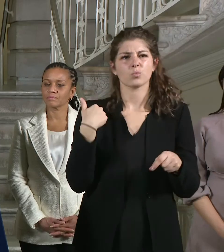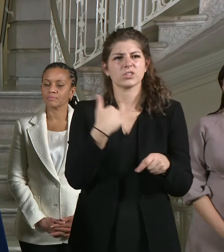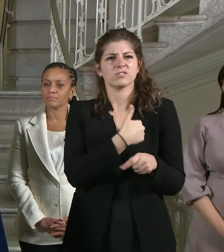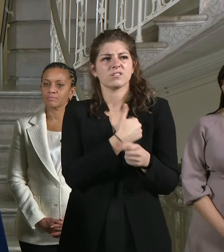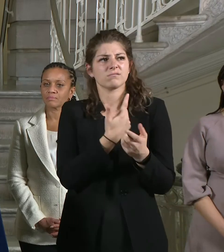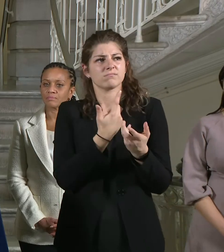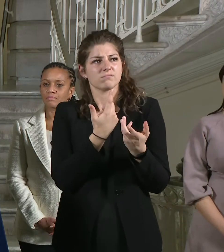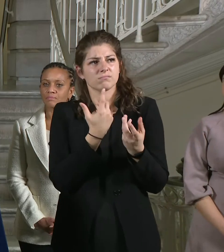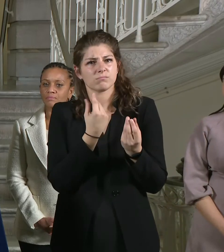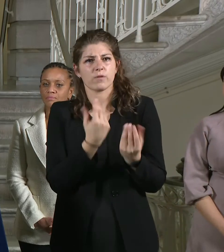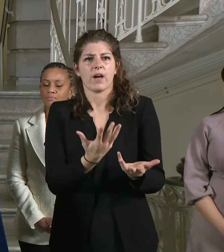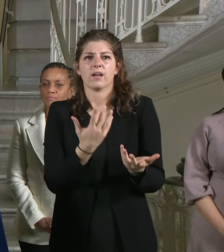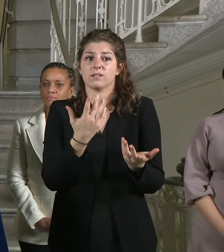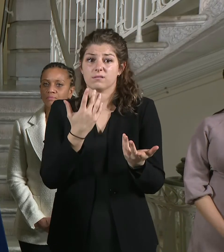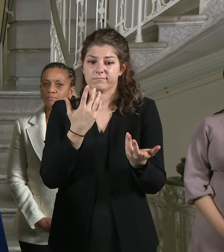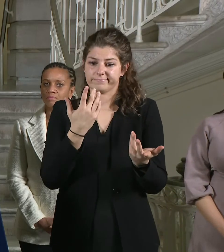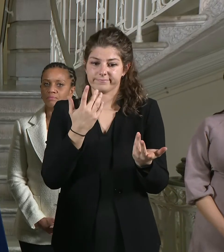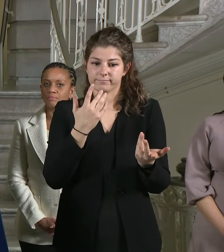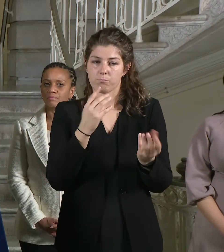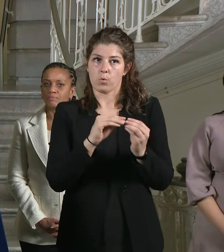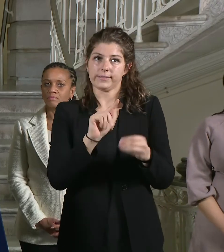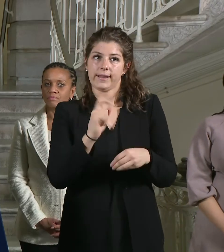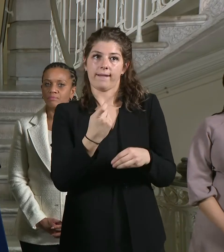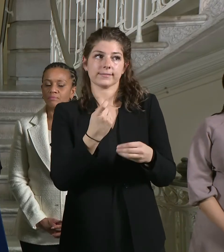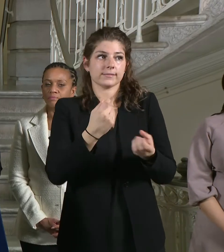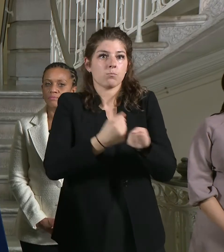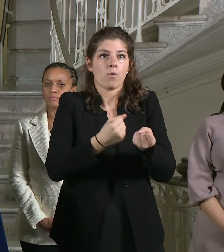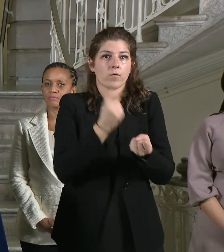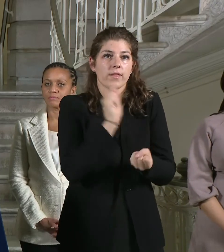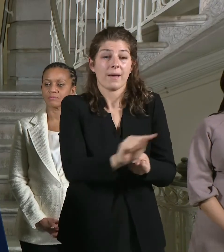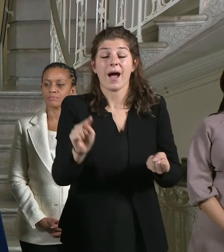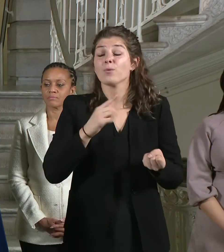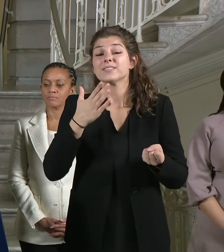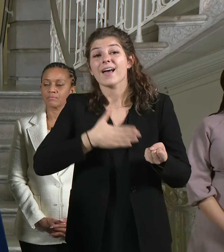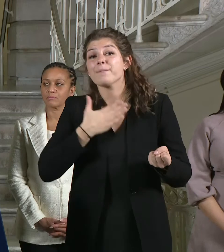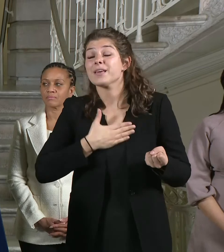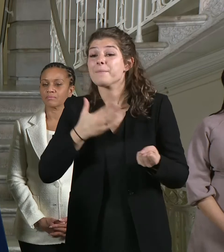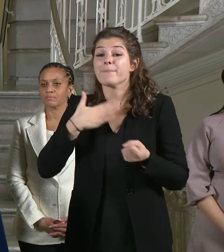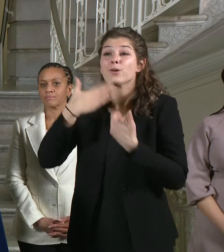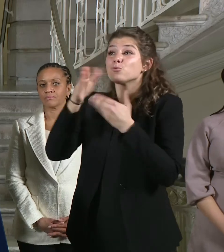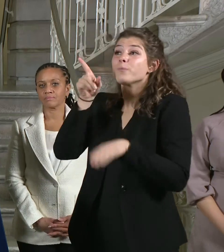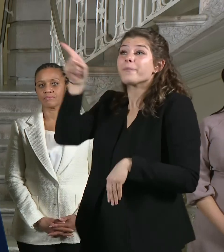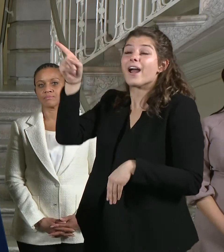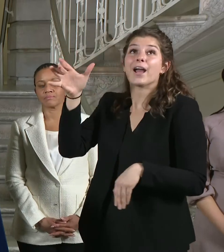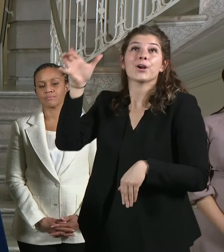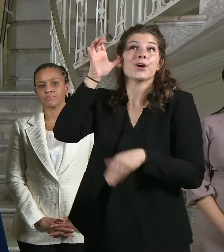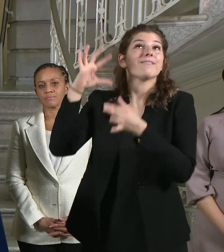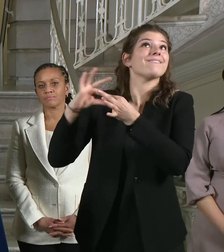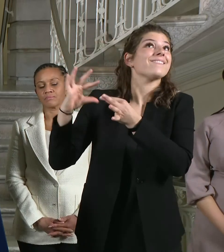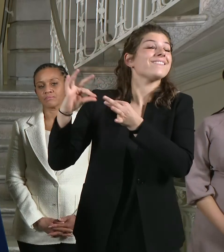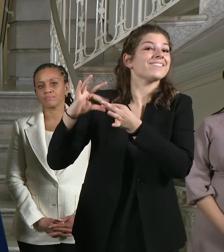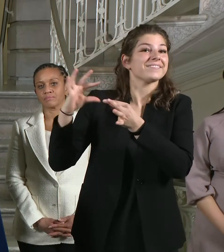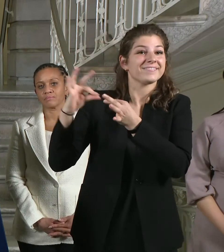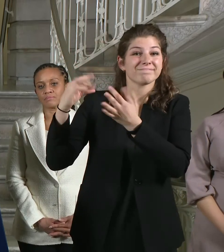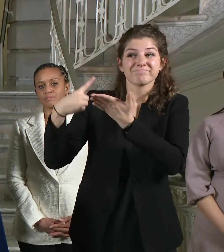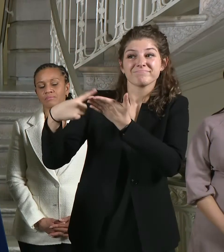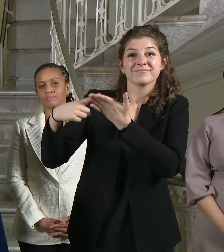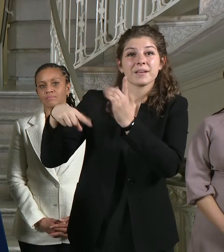MONEY WE ARE PUTTING INTO THE ASYLUM-SEEKERS AND WE SHOULD GET OUR FAIR SHARE OF